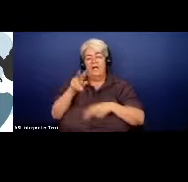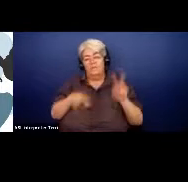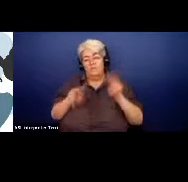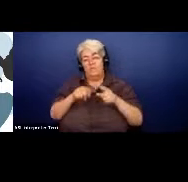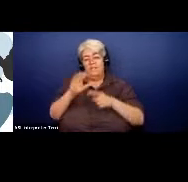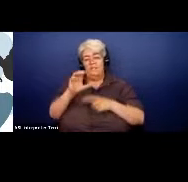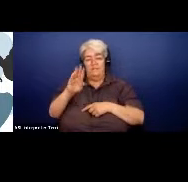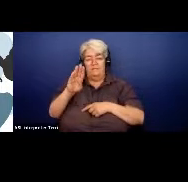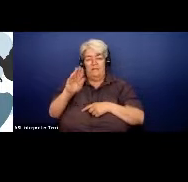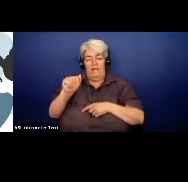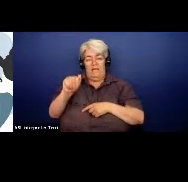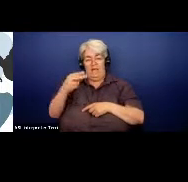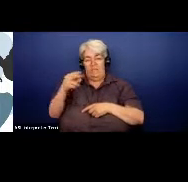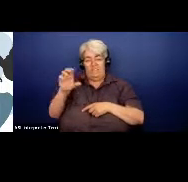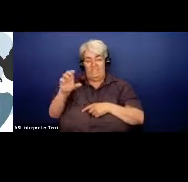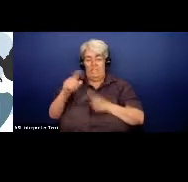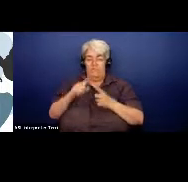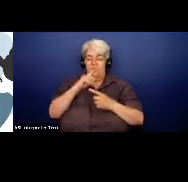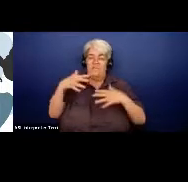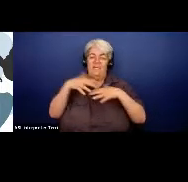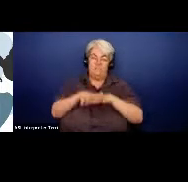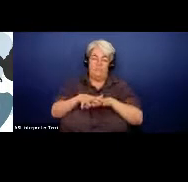which is an integrated community-based